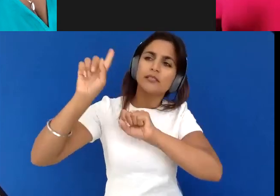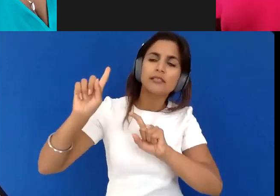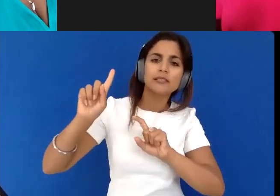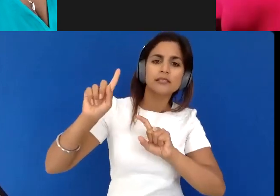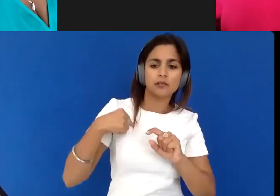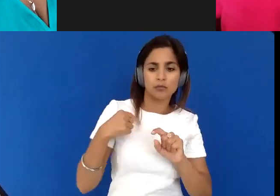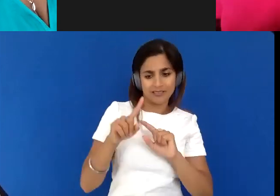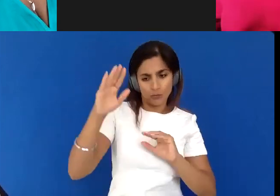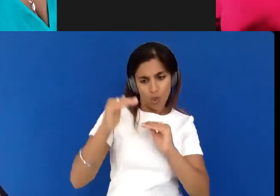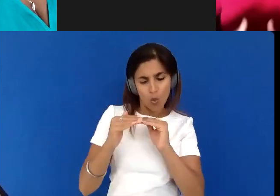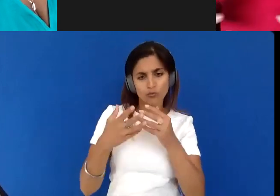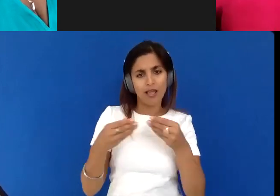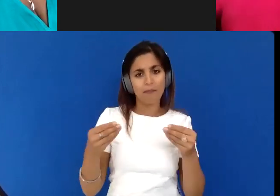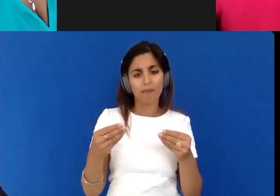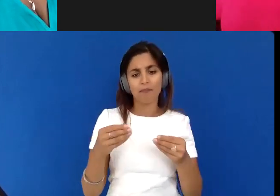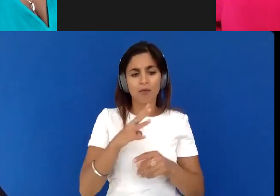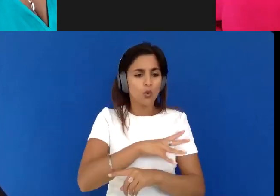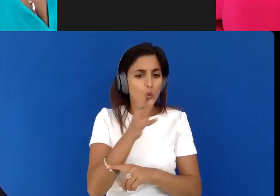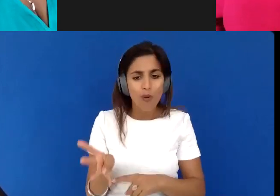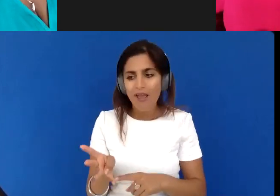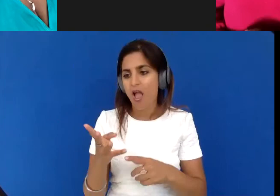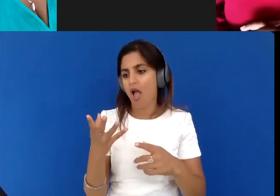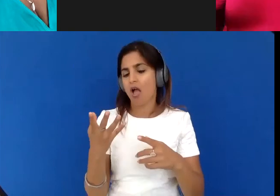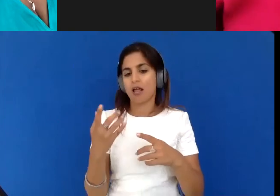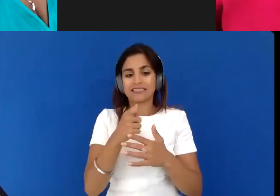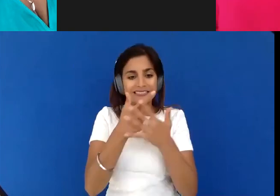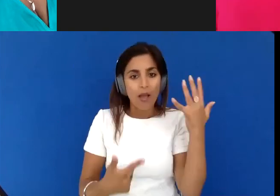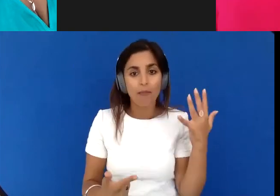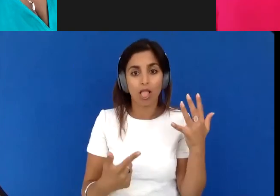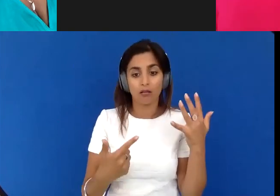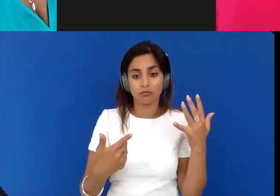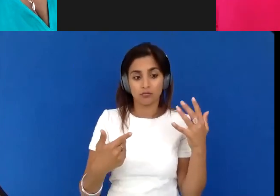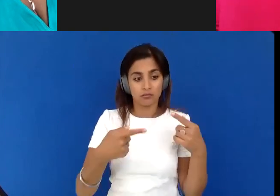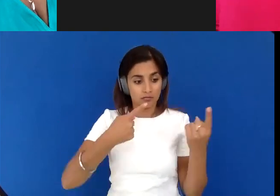disabled folks of color are the changemakers they've always been the